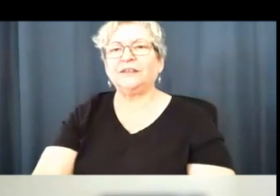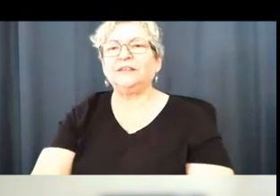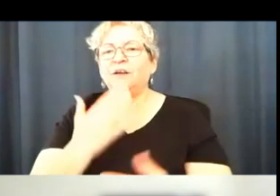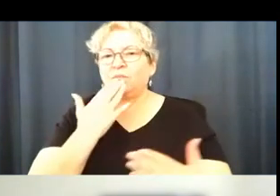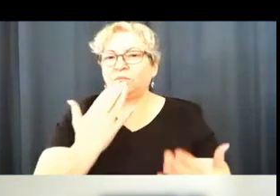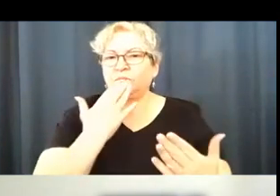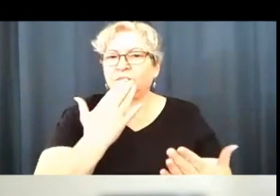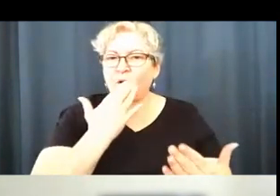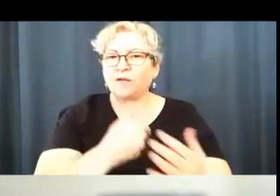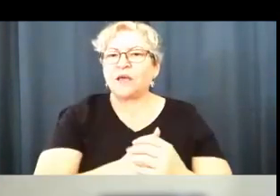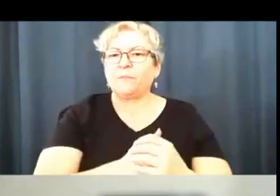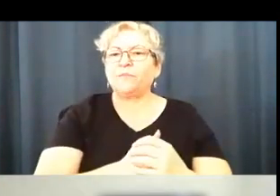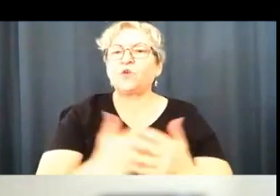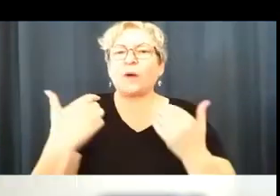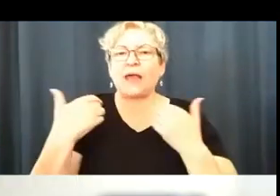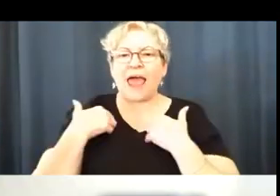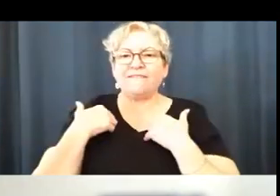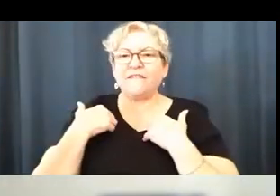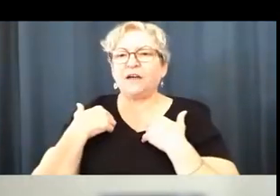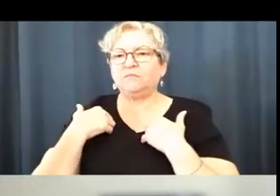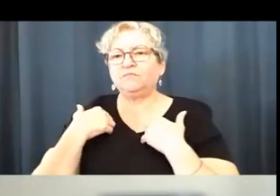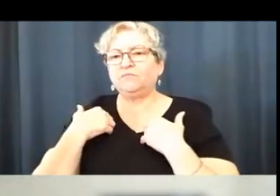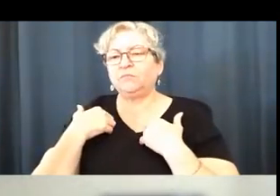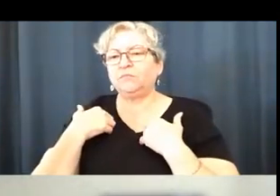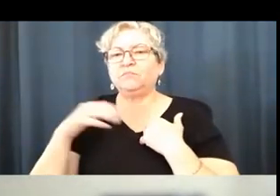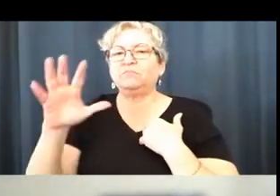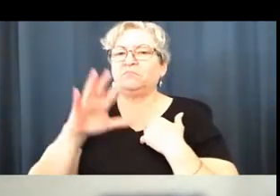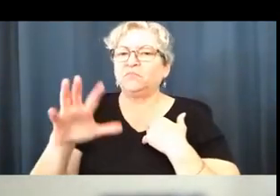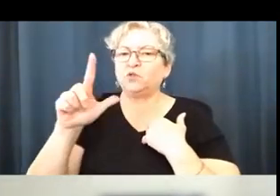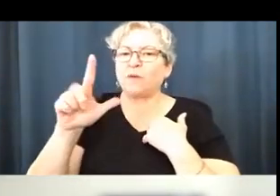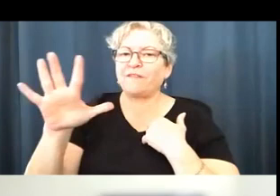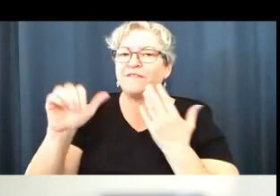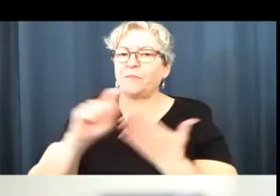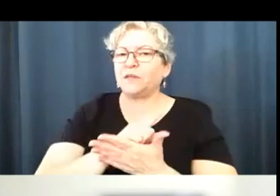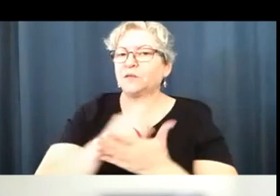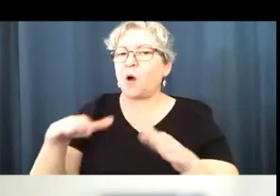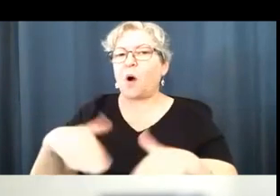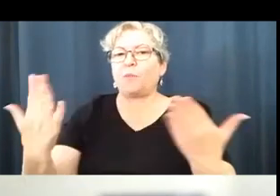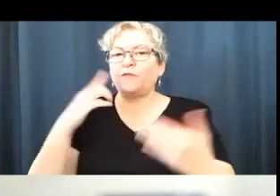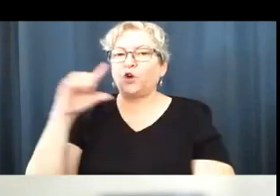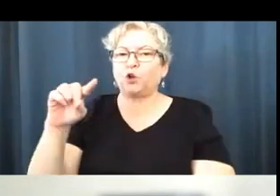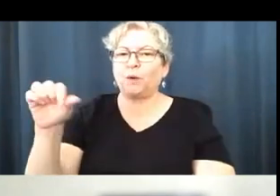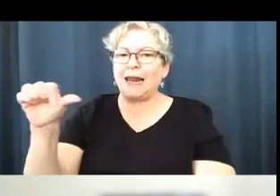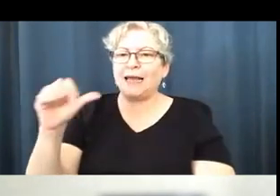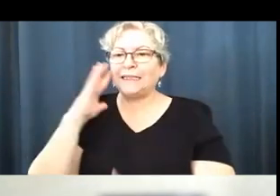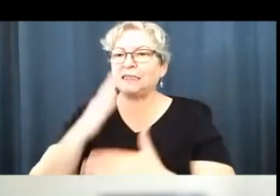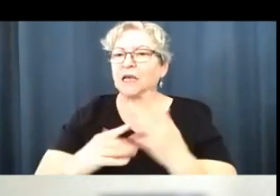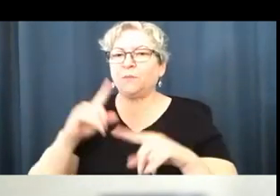So we have about 25 minutes for Q and A. I see a couple of questions coming through chat.